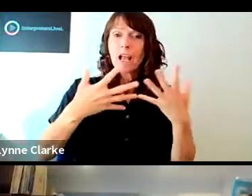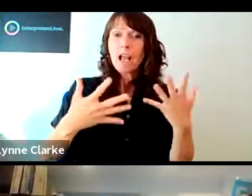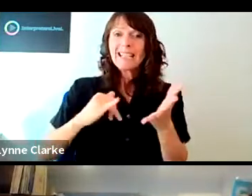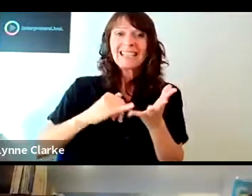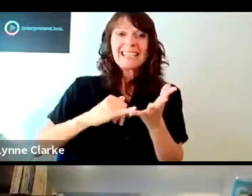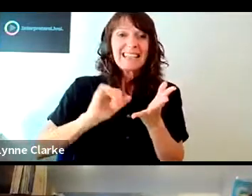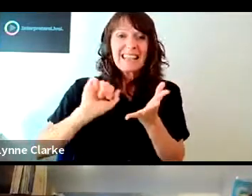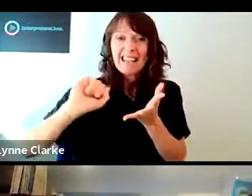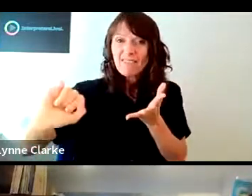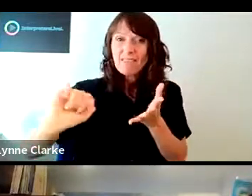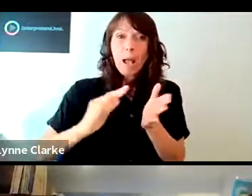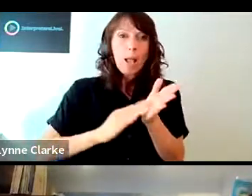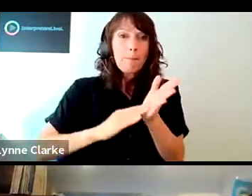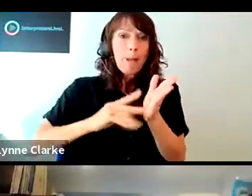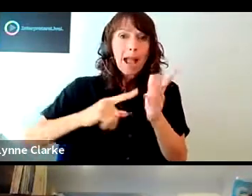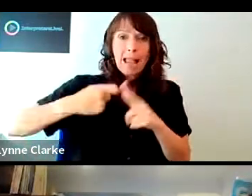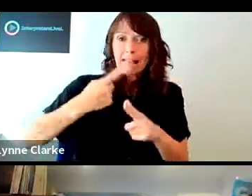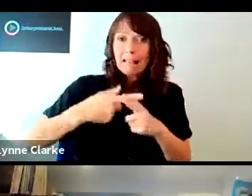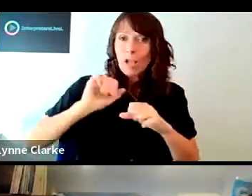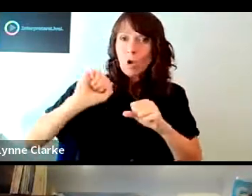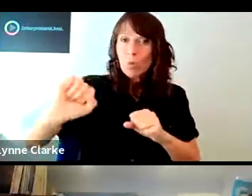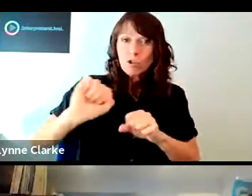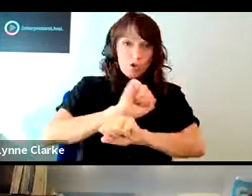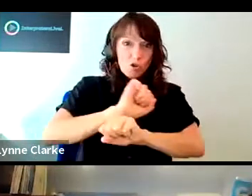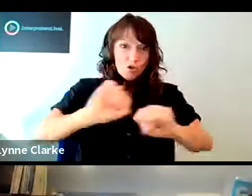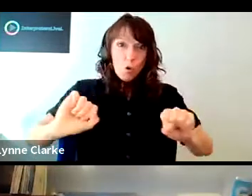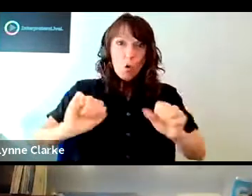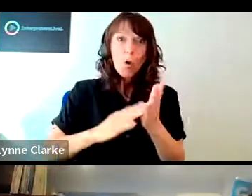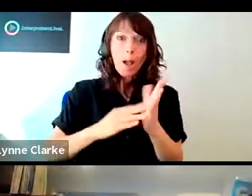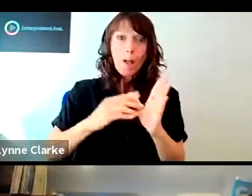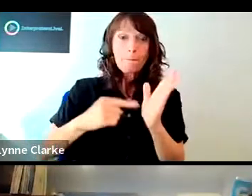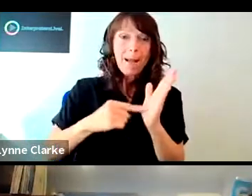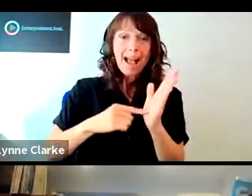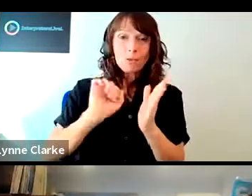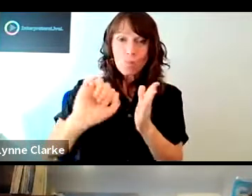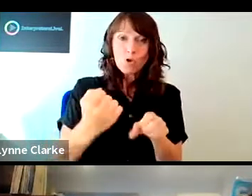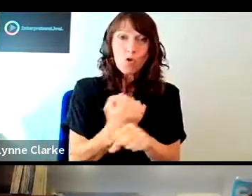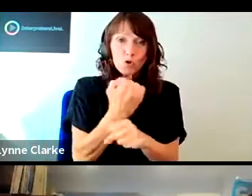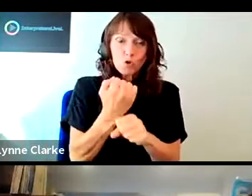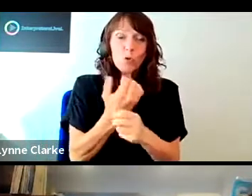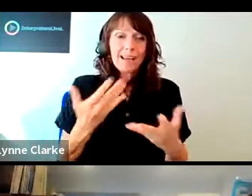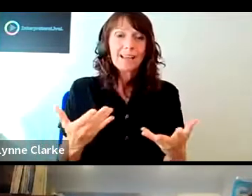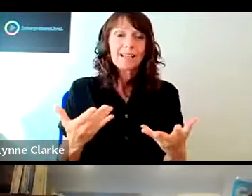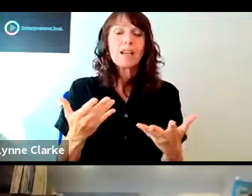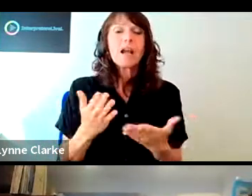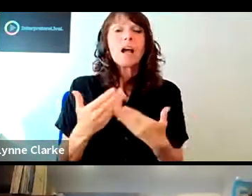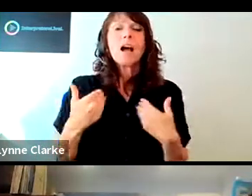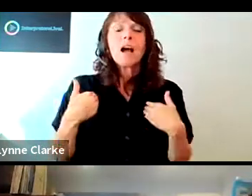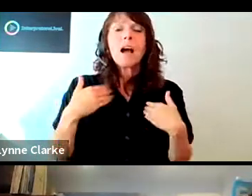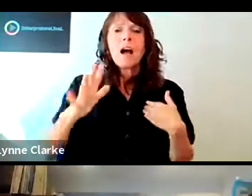what Mike is doing, what y'all are doing Matt. So take the time. And I actually love once again,